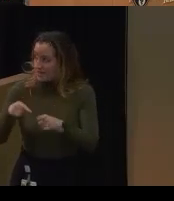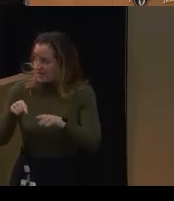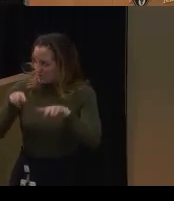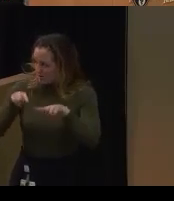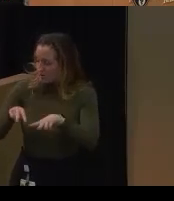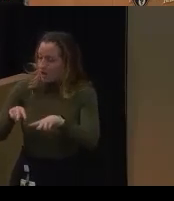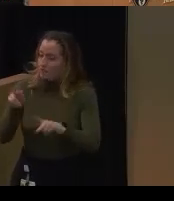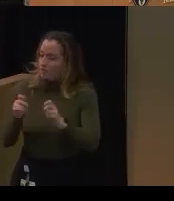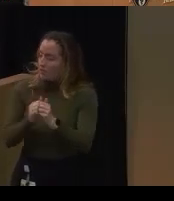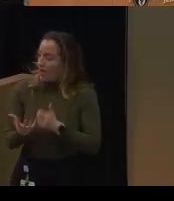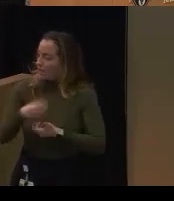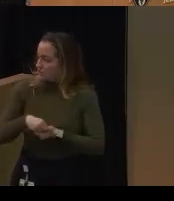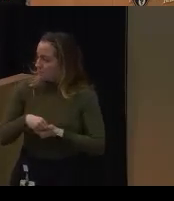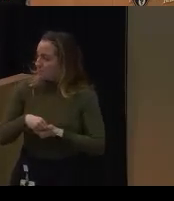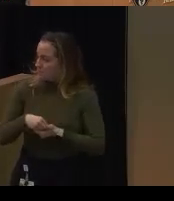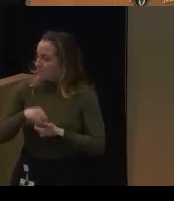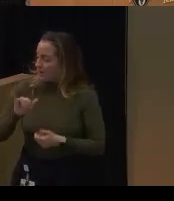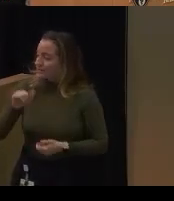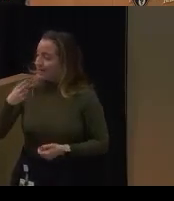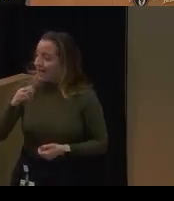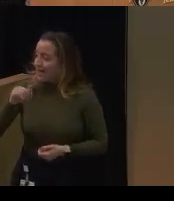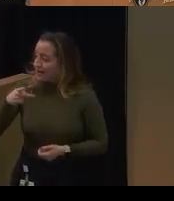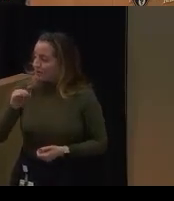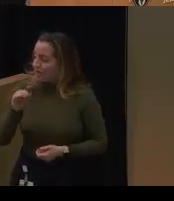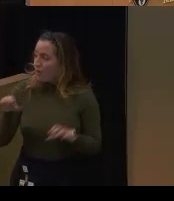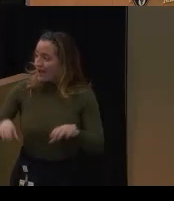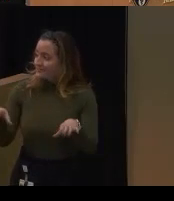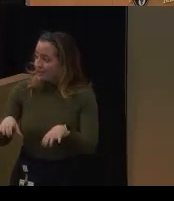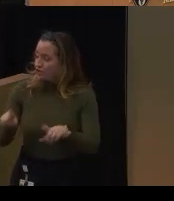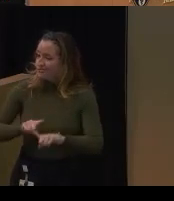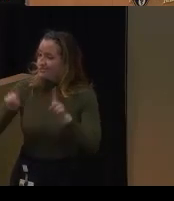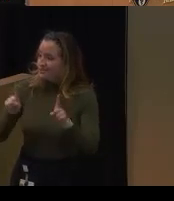people with Autism and they showed hypoactivation in a different region of the theory of my network